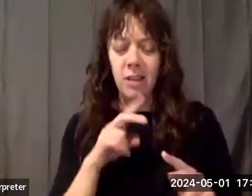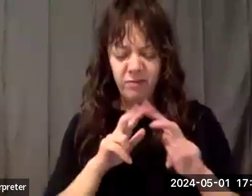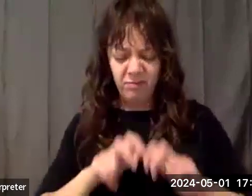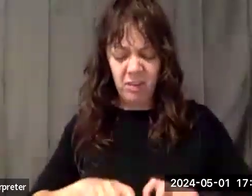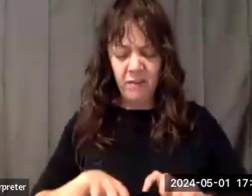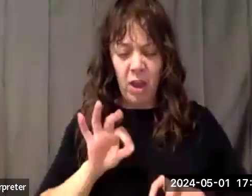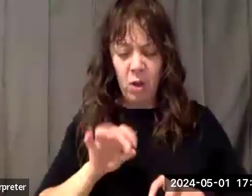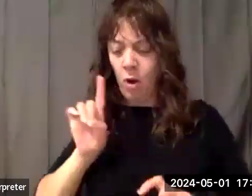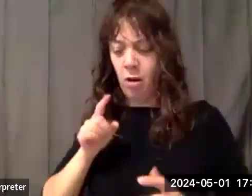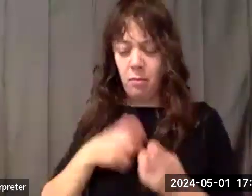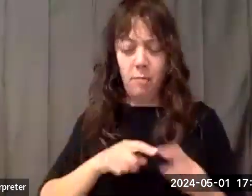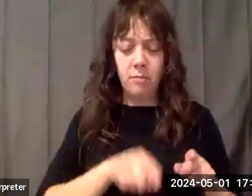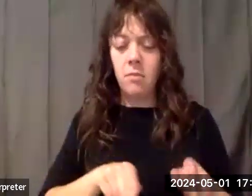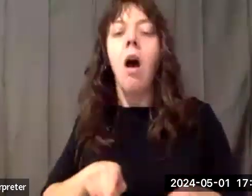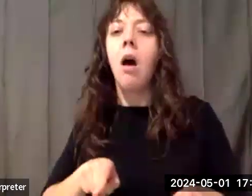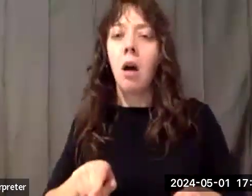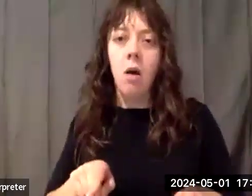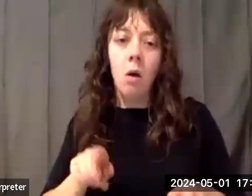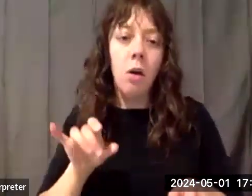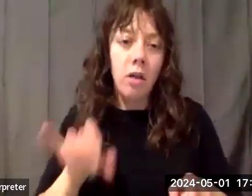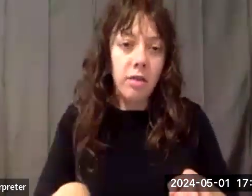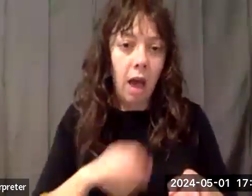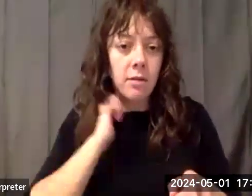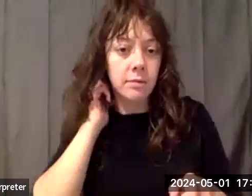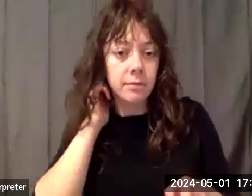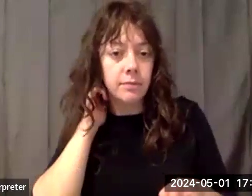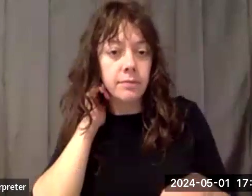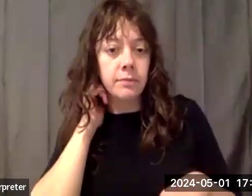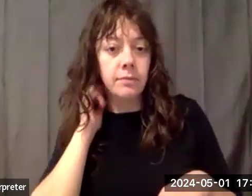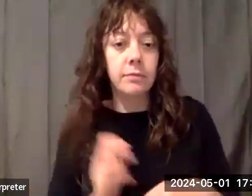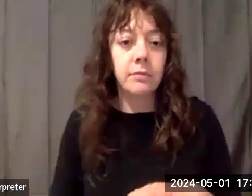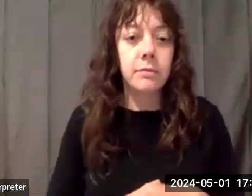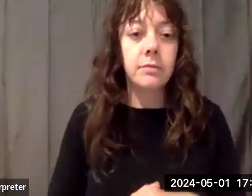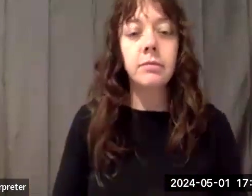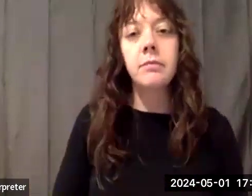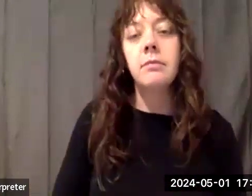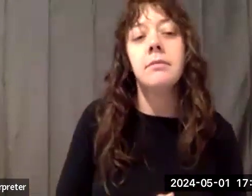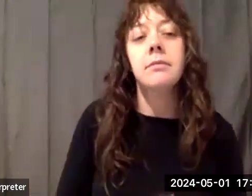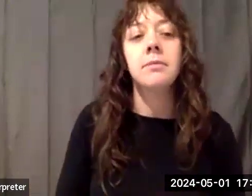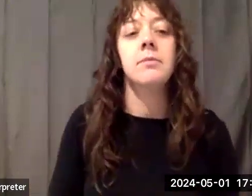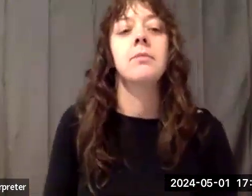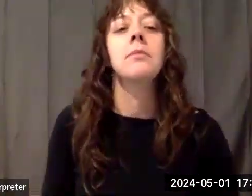or shore up to expedite the process, the way we talk to our customers matters.